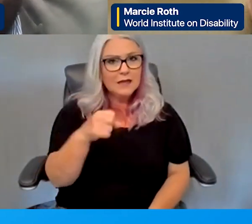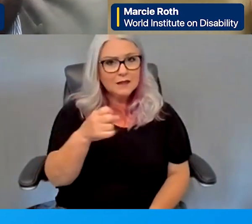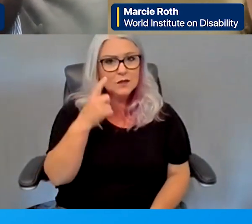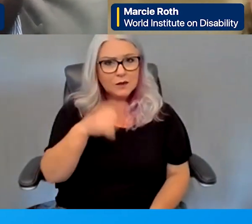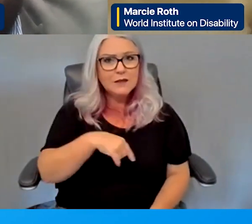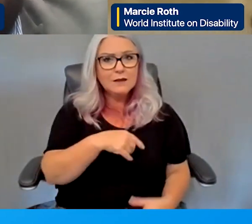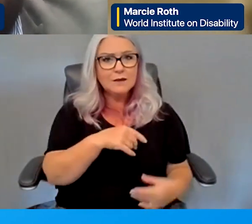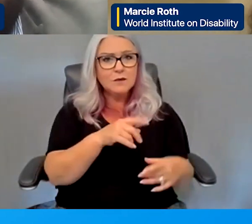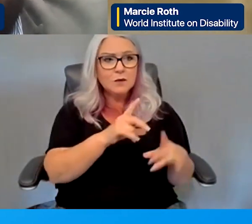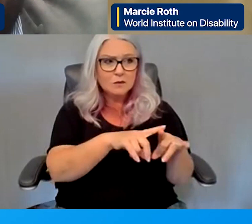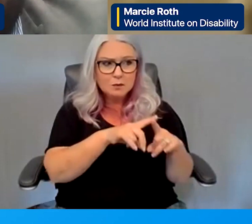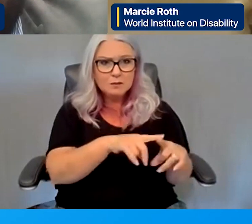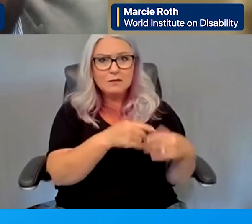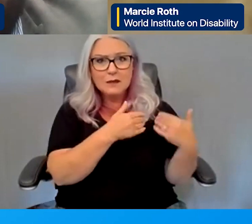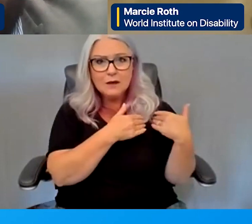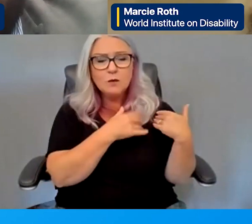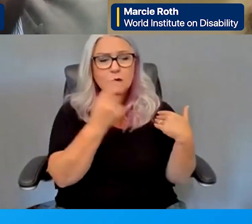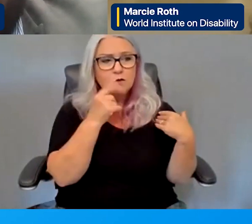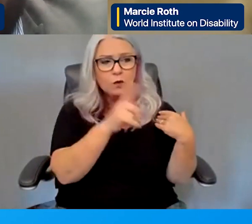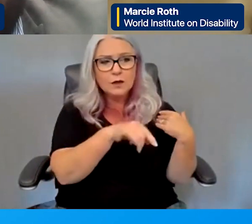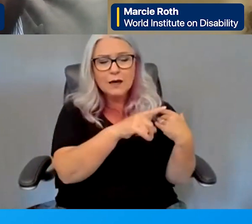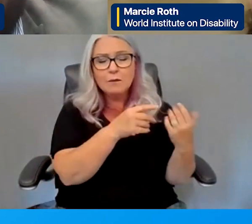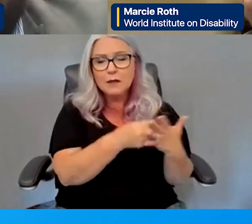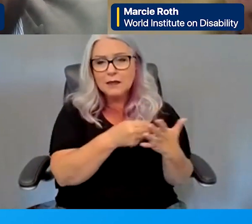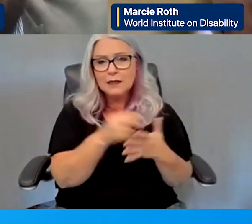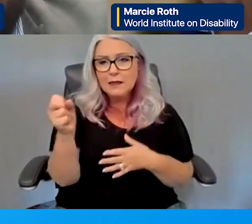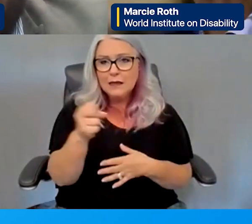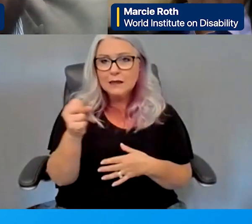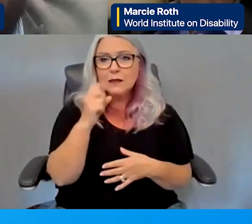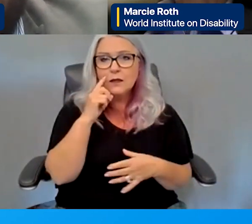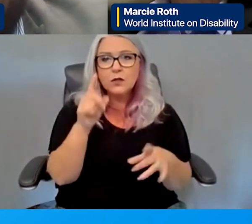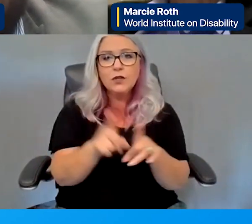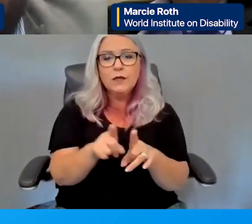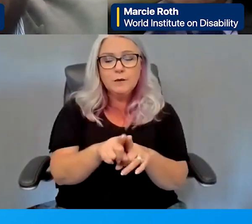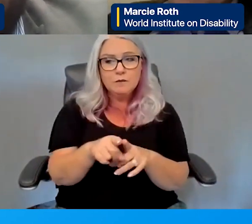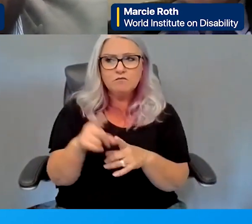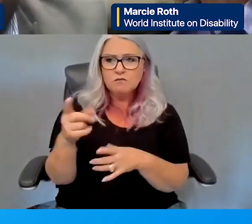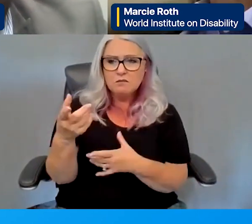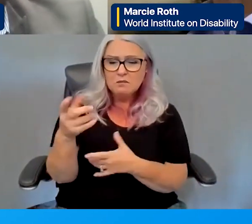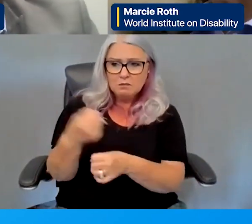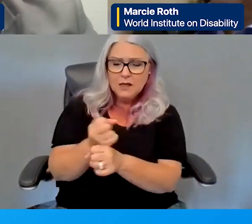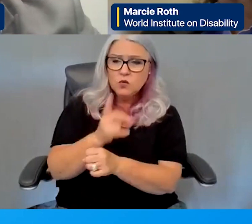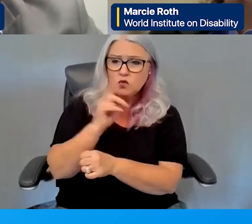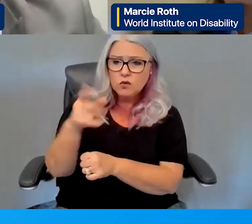accountability. And holding these agencies responsible. We